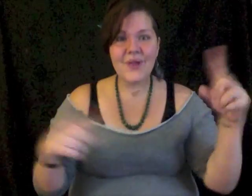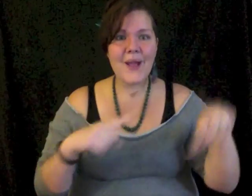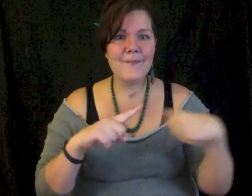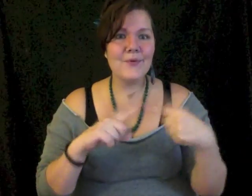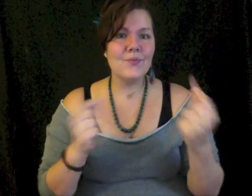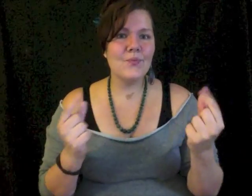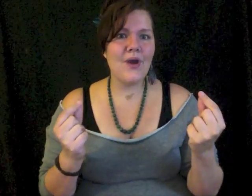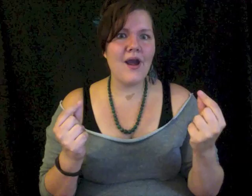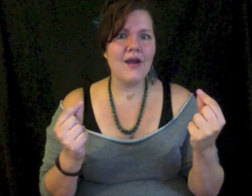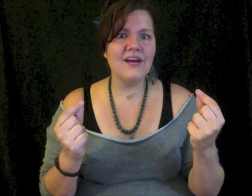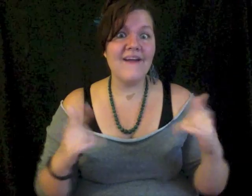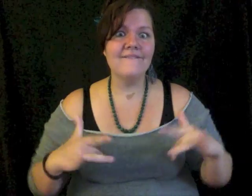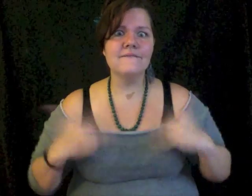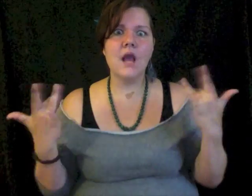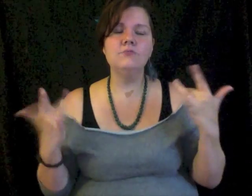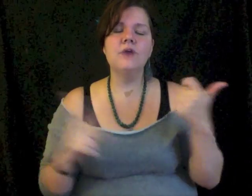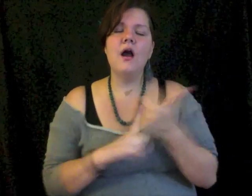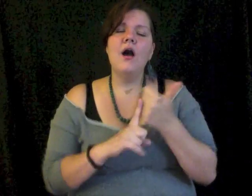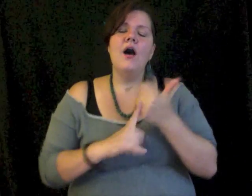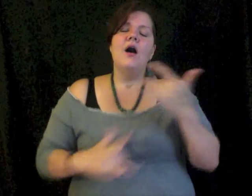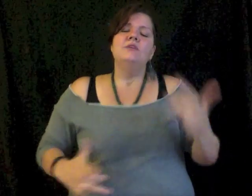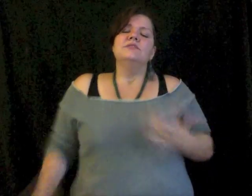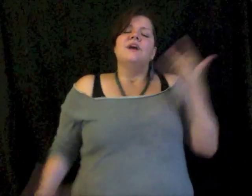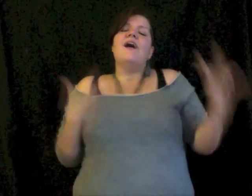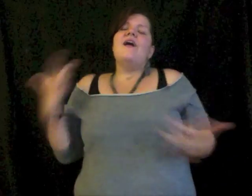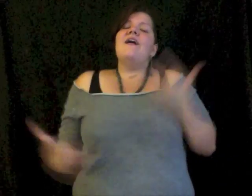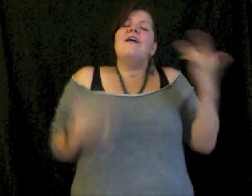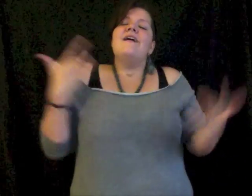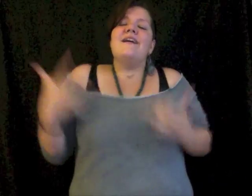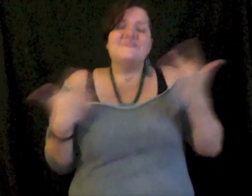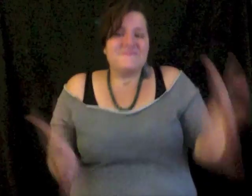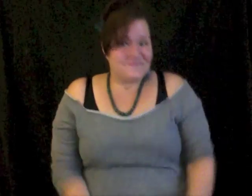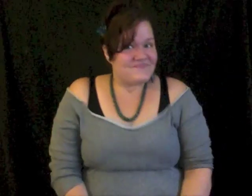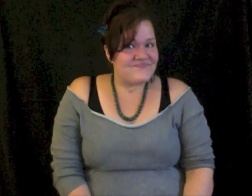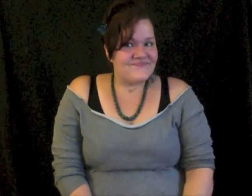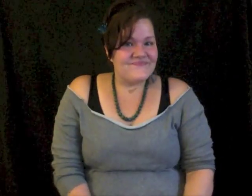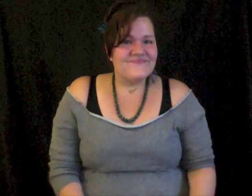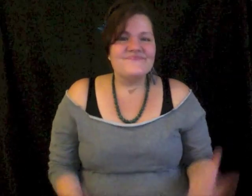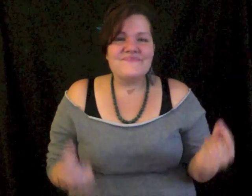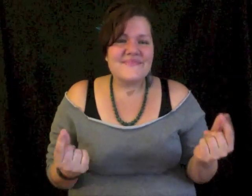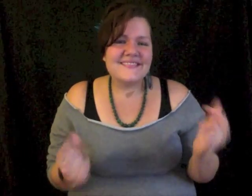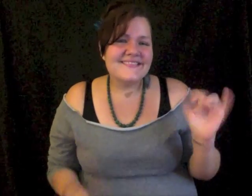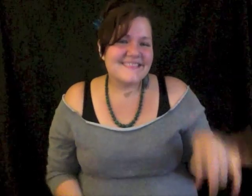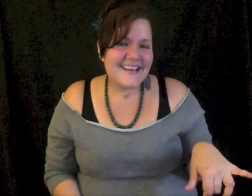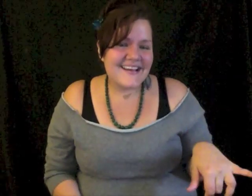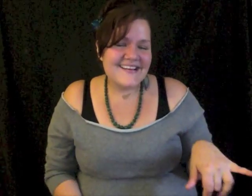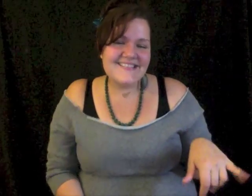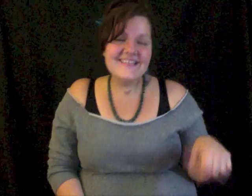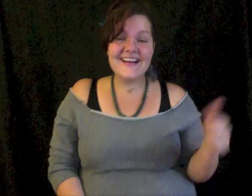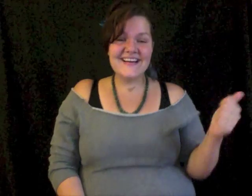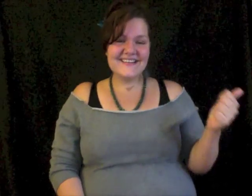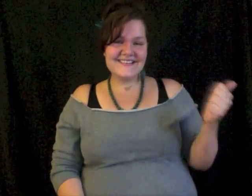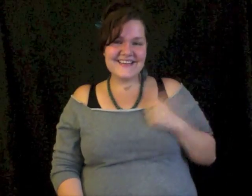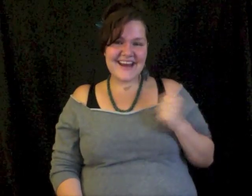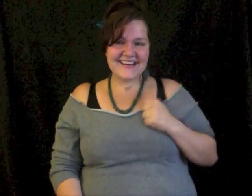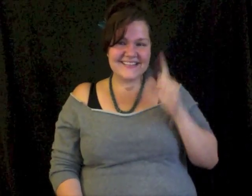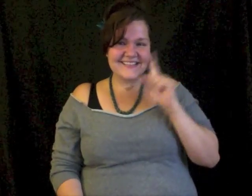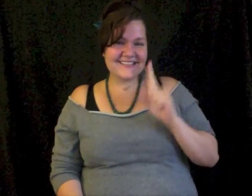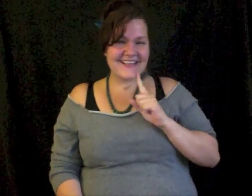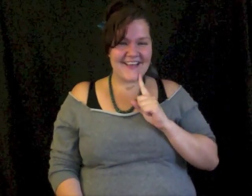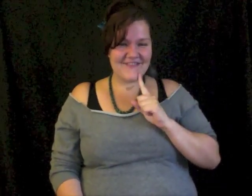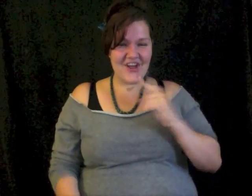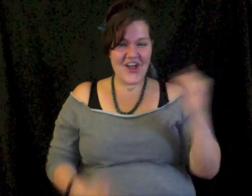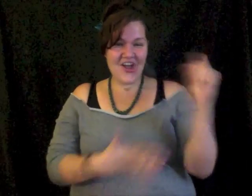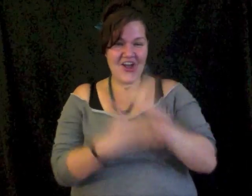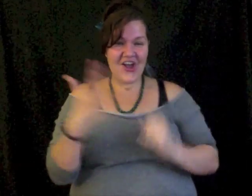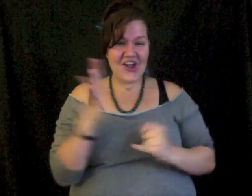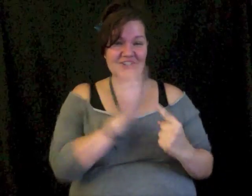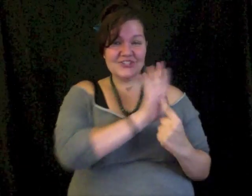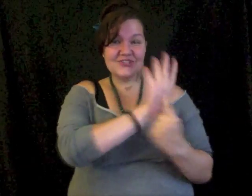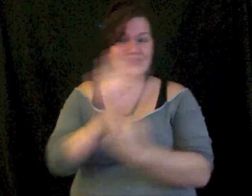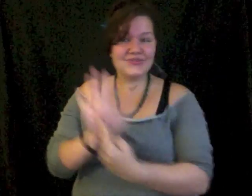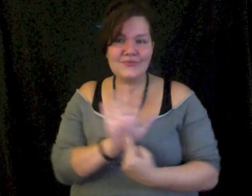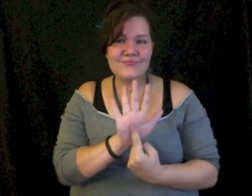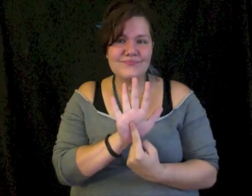I'm here to tell you about an exciting event, Canadian Deaf Art Show.